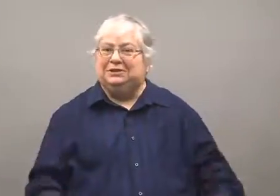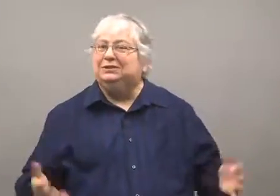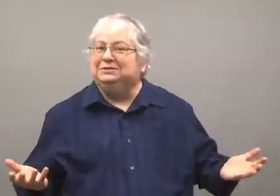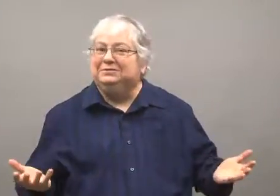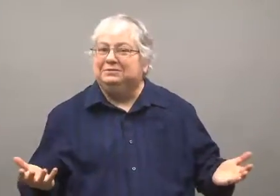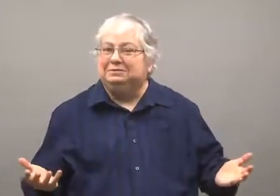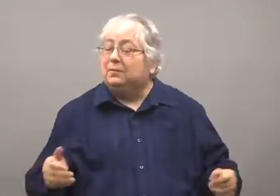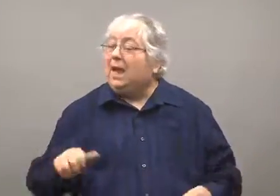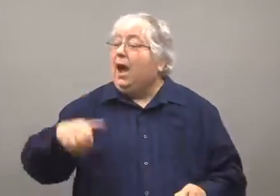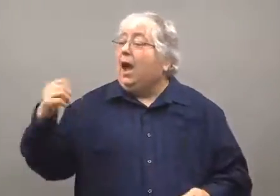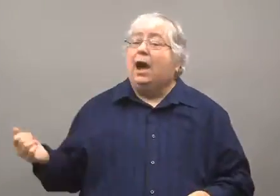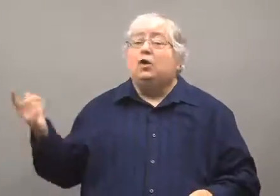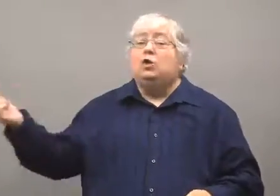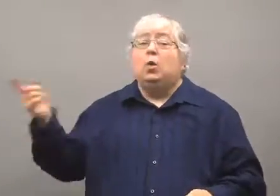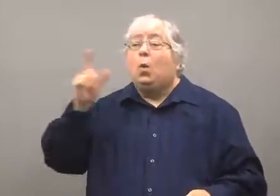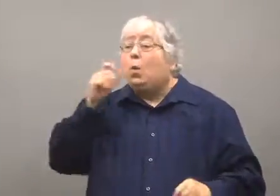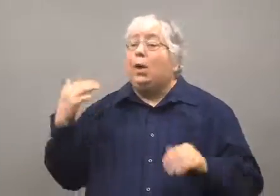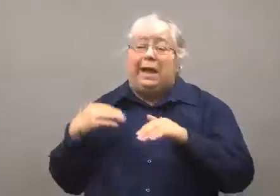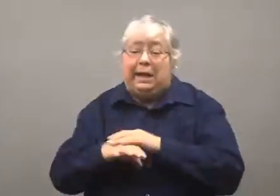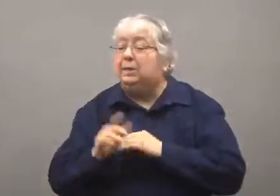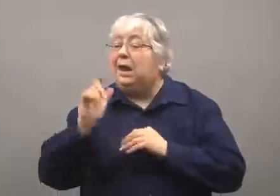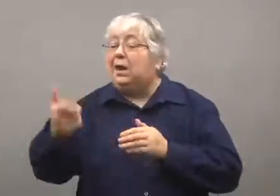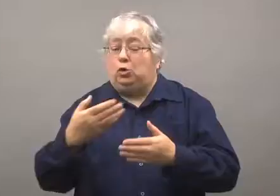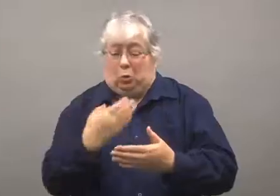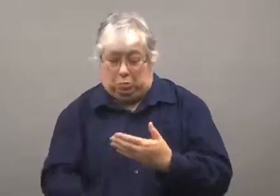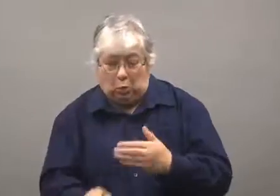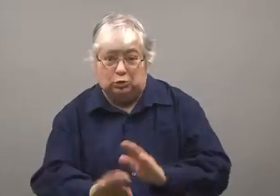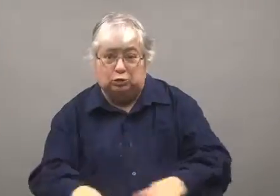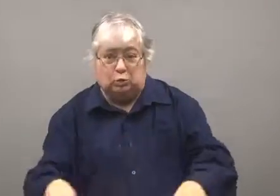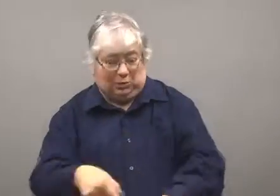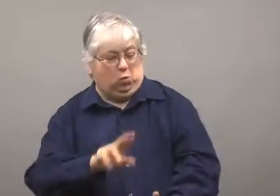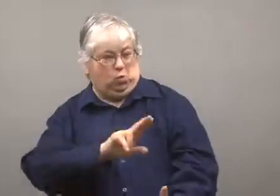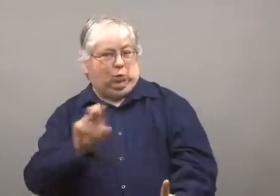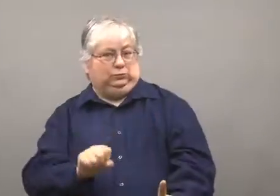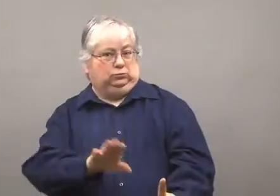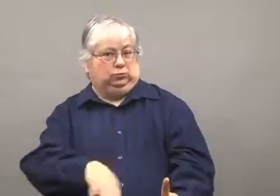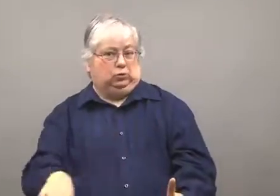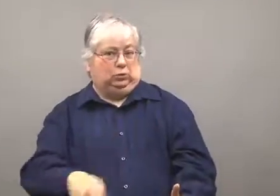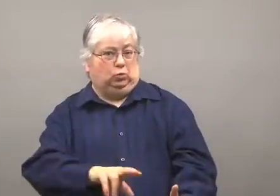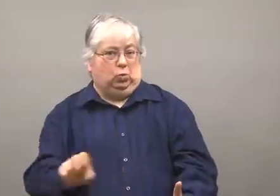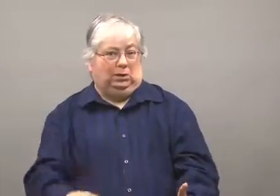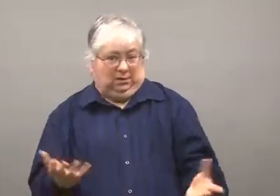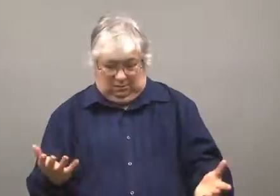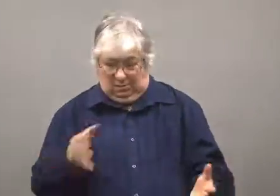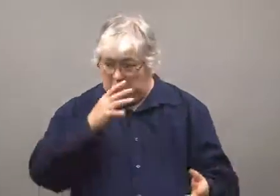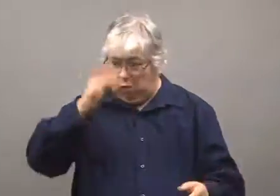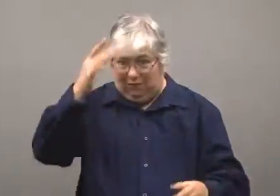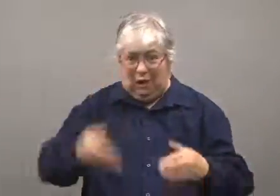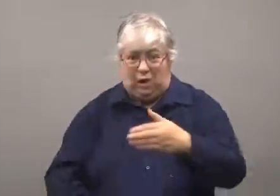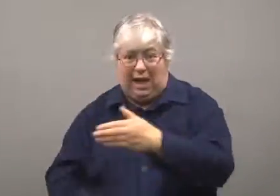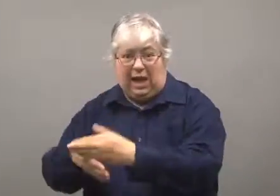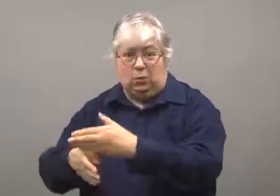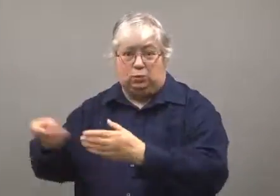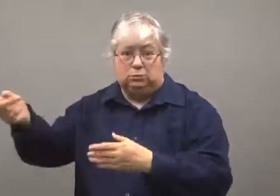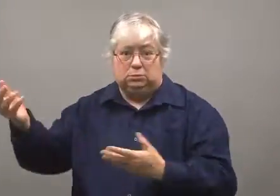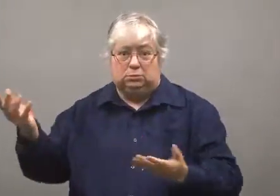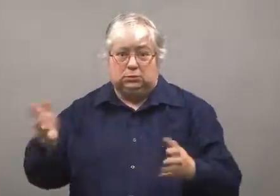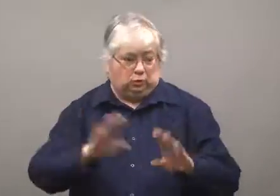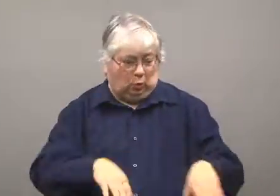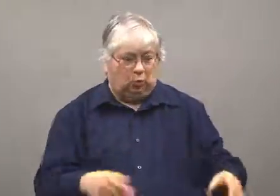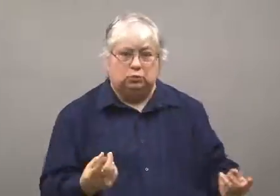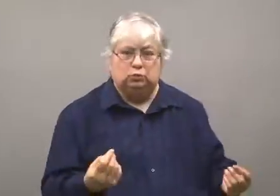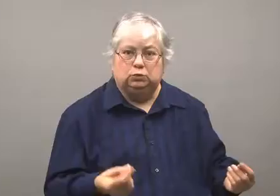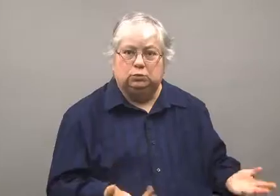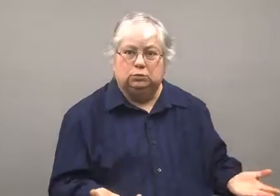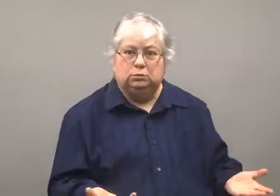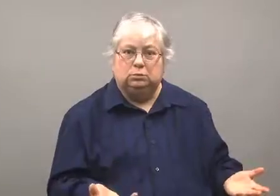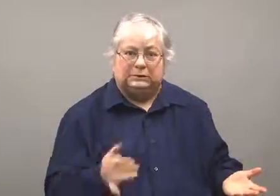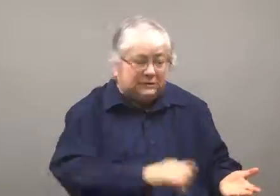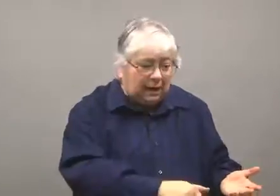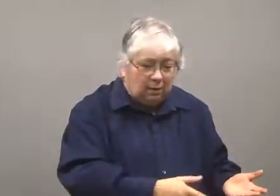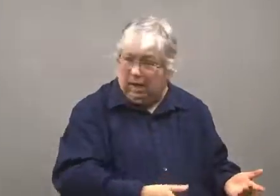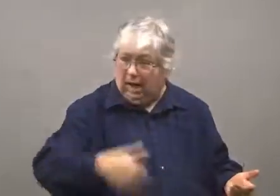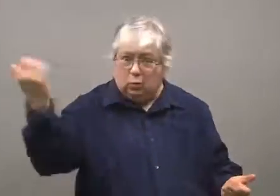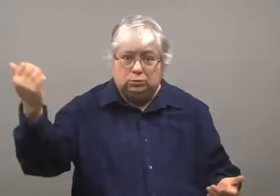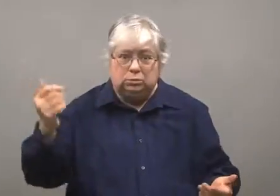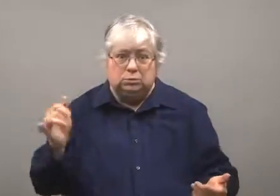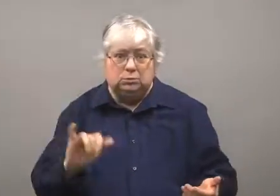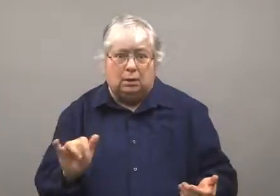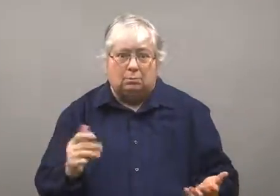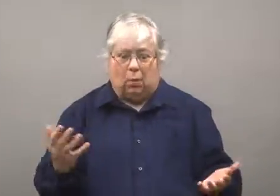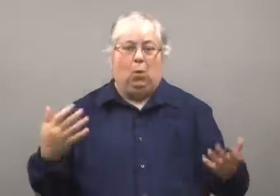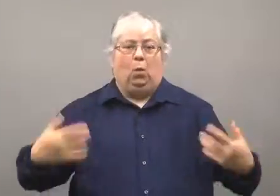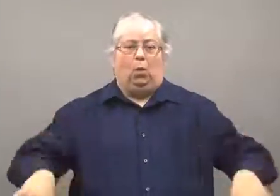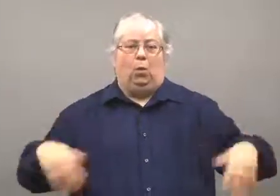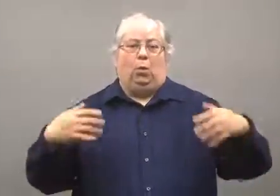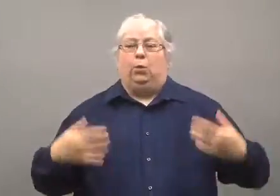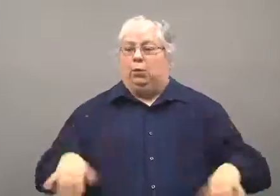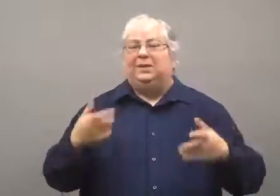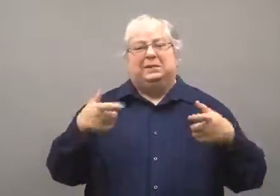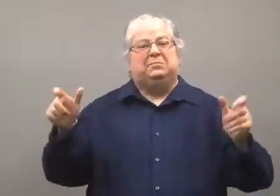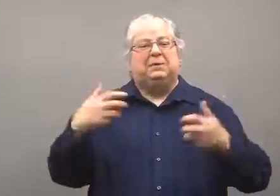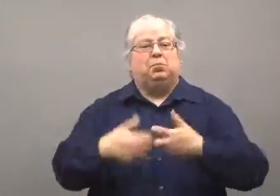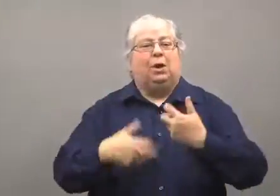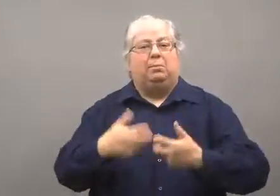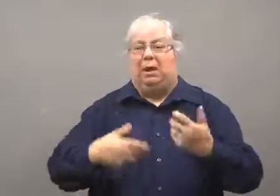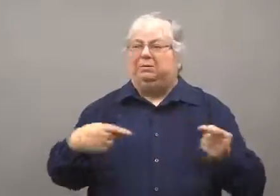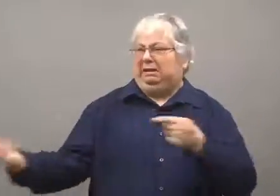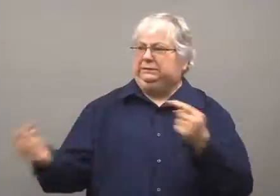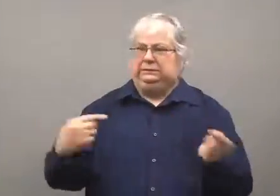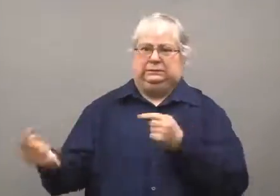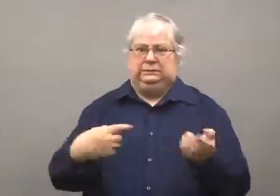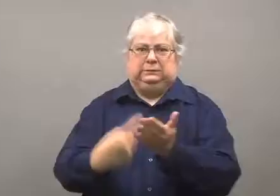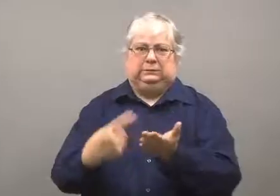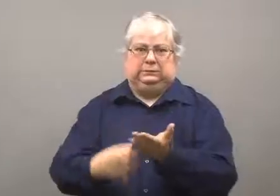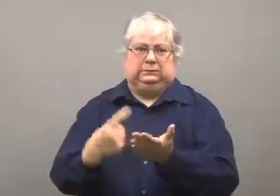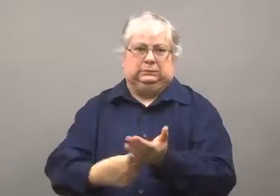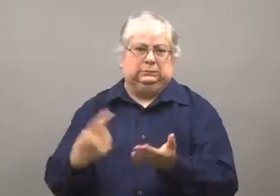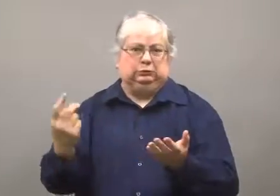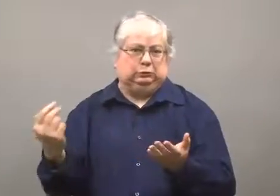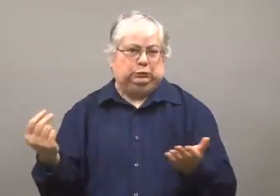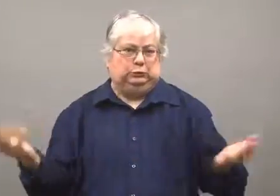If parents of U.S. citizens are deported, what happens to the children?